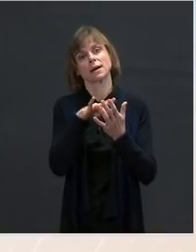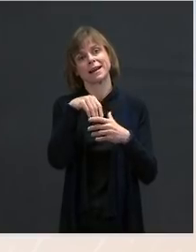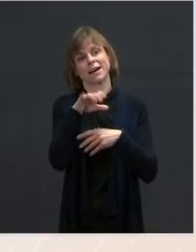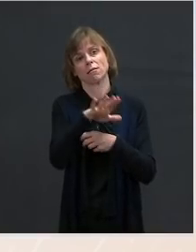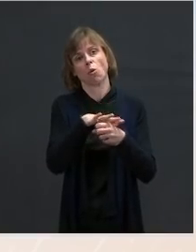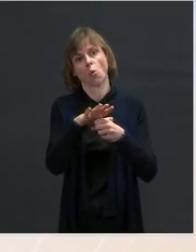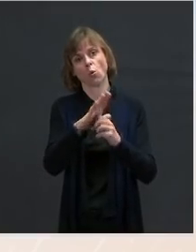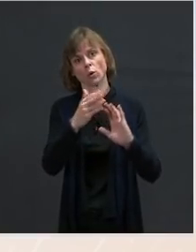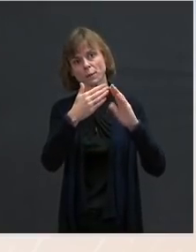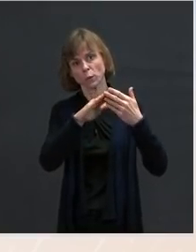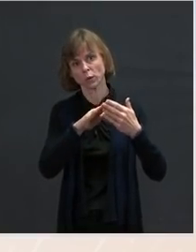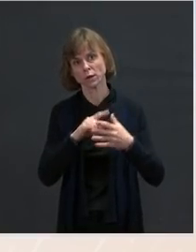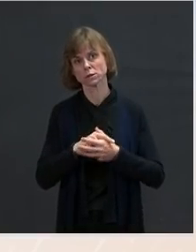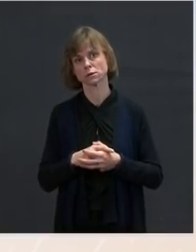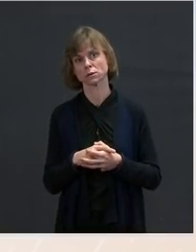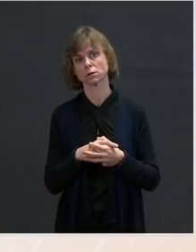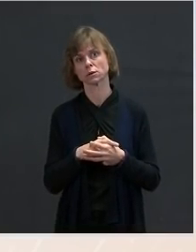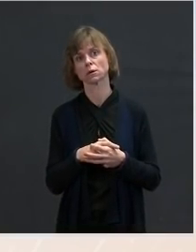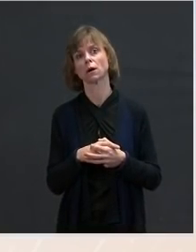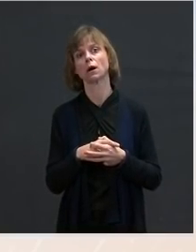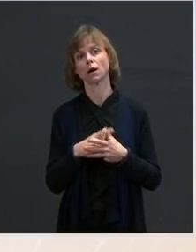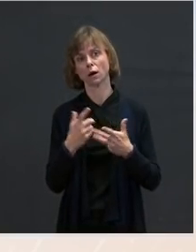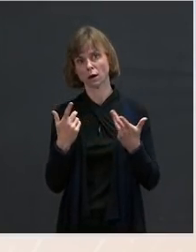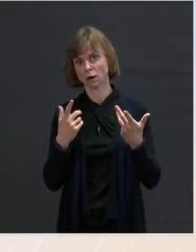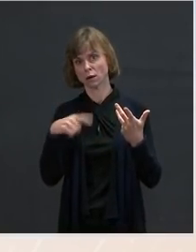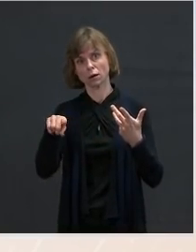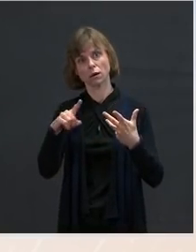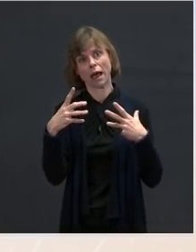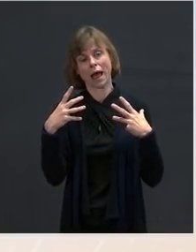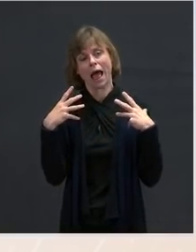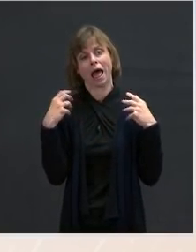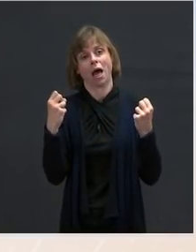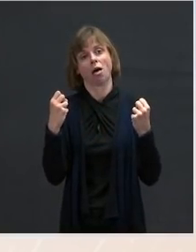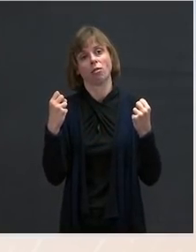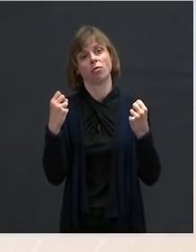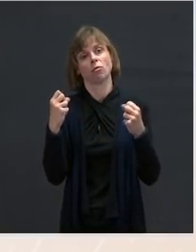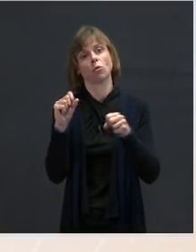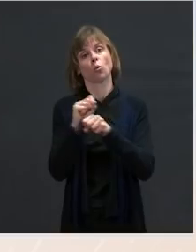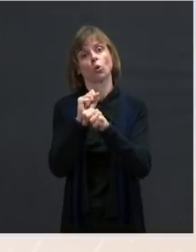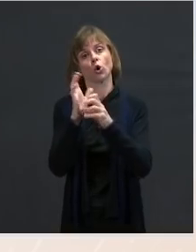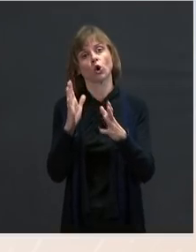And people -- the health and medical experts who are working at these health centers often know the people in their communities,